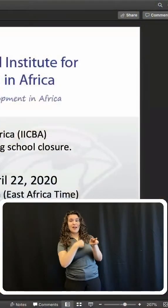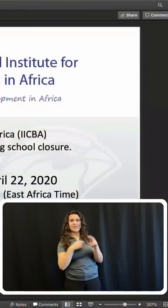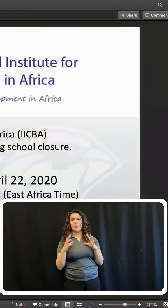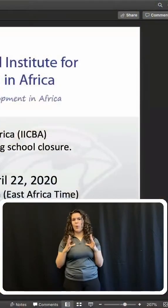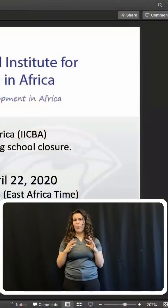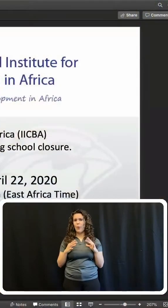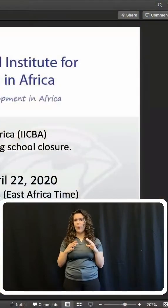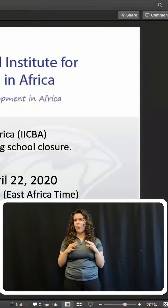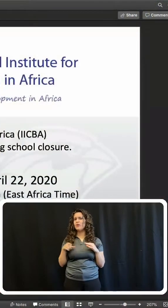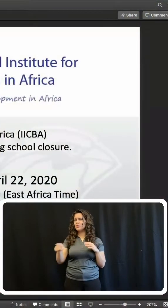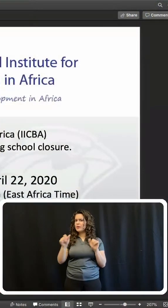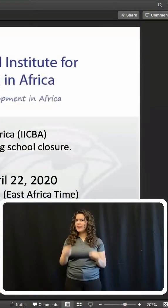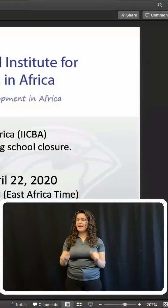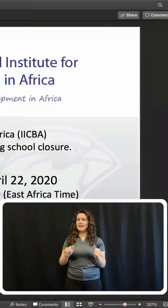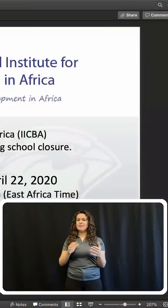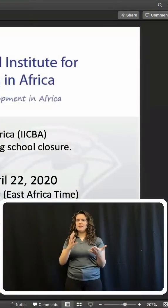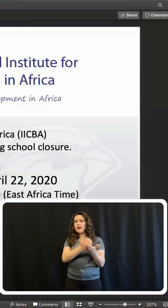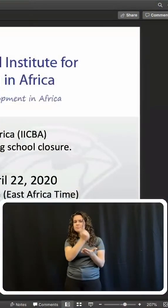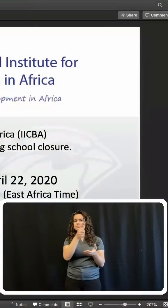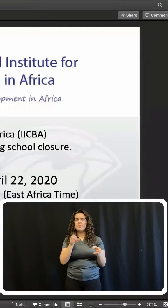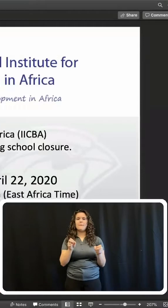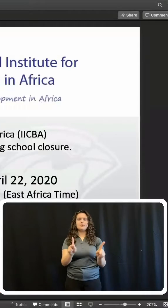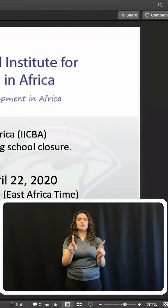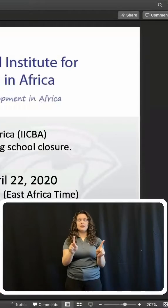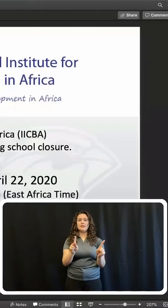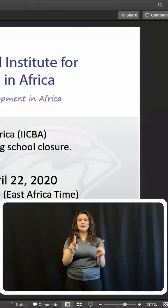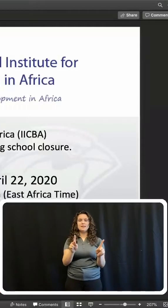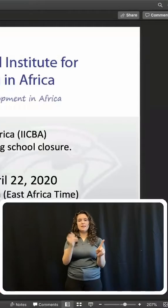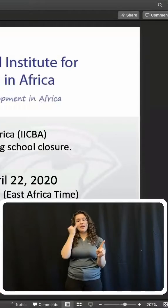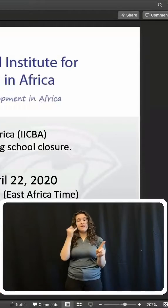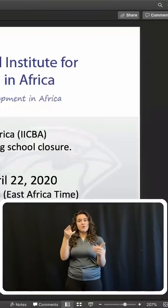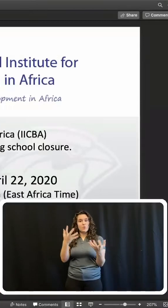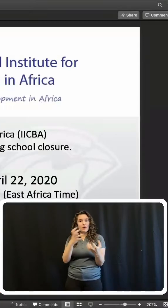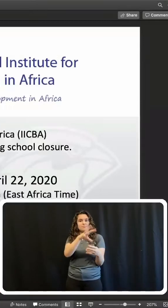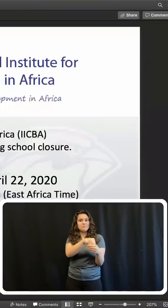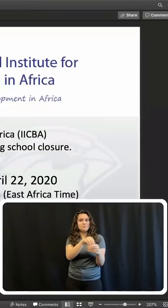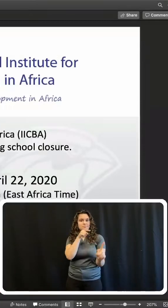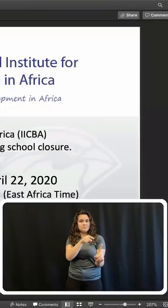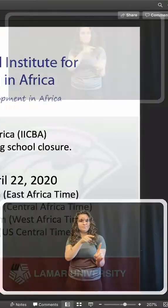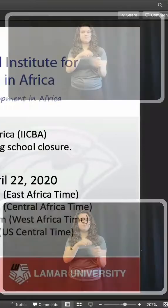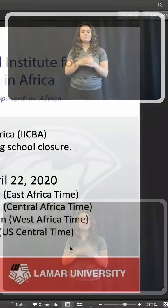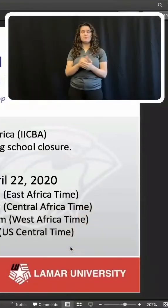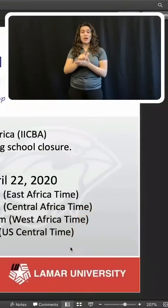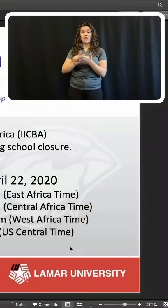that you might be interested in being a part of that Lamar University is assisting with.